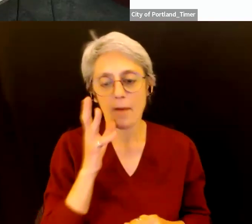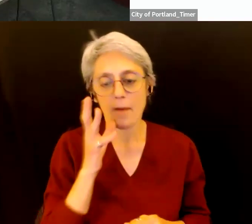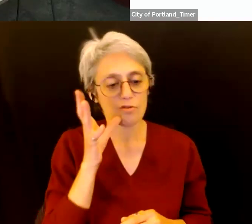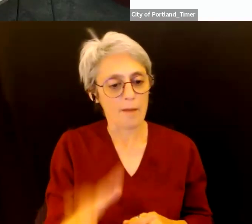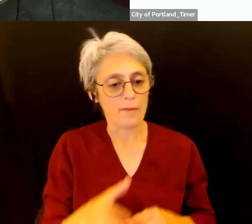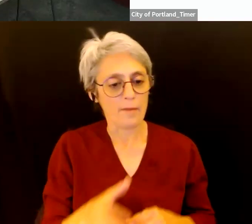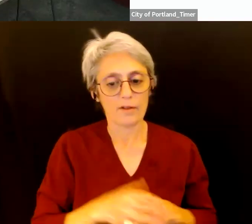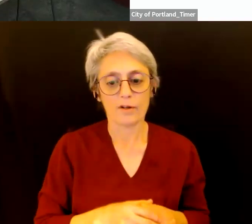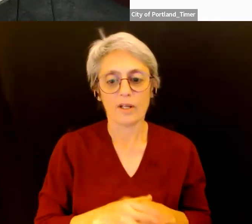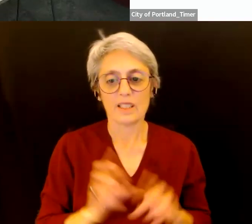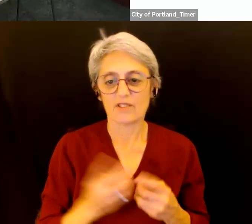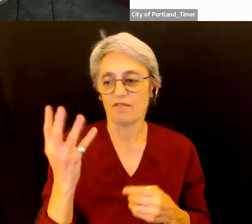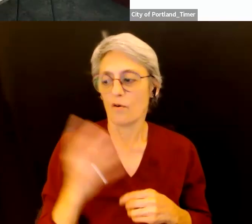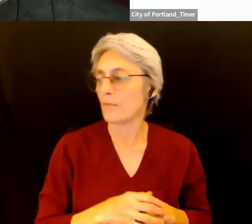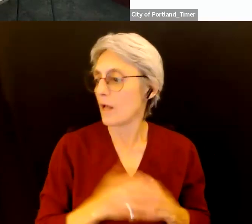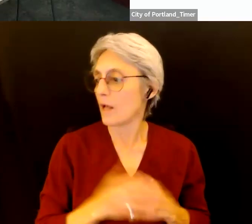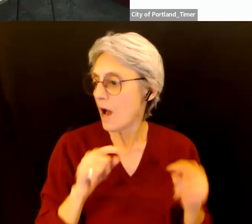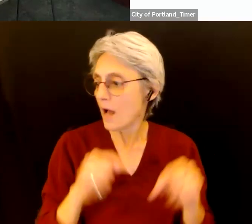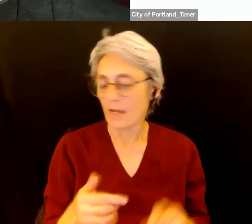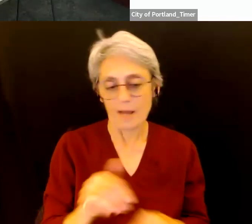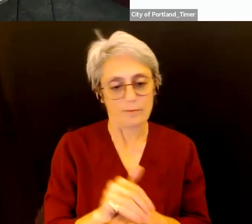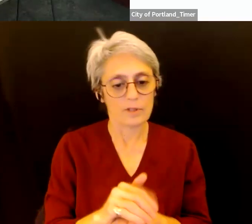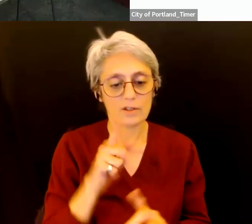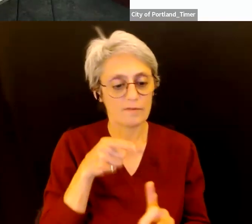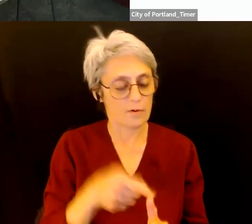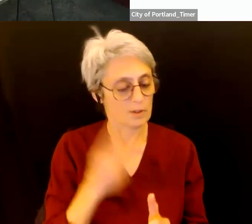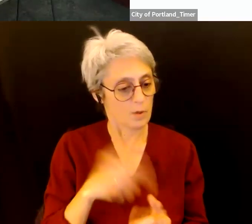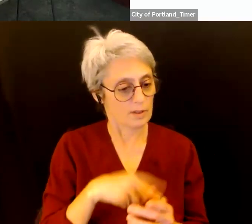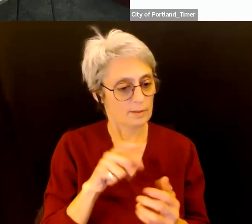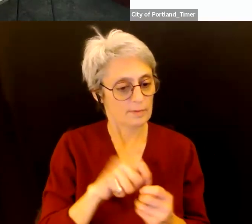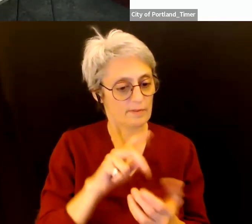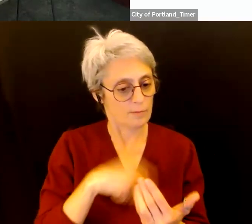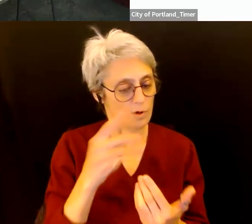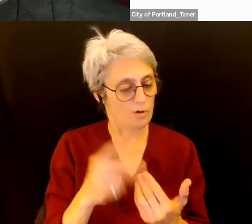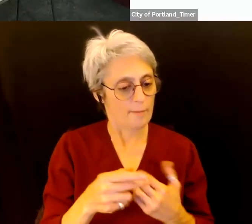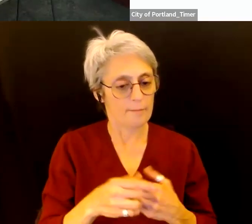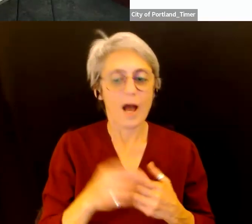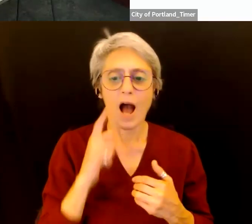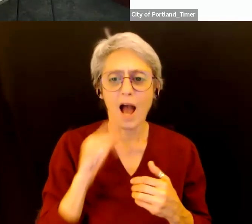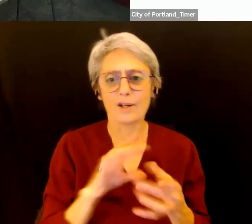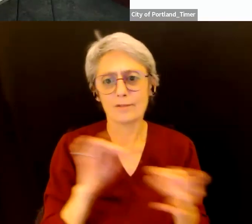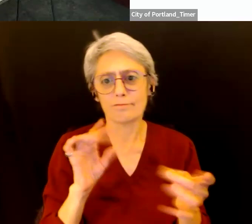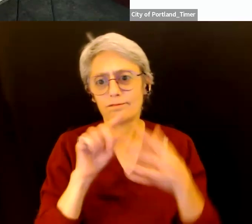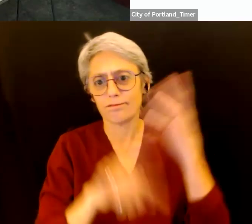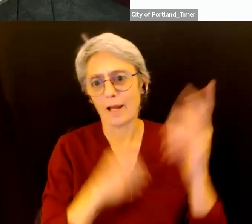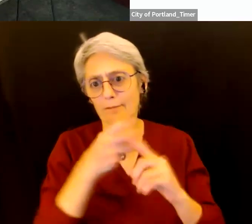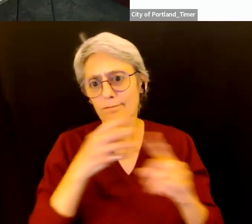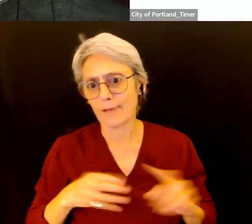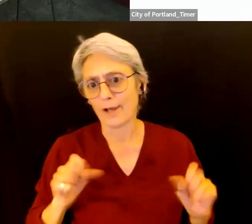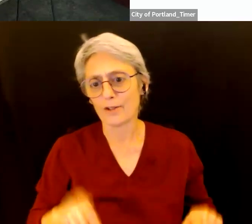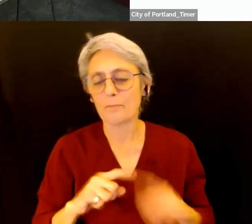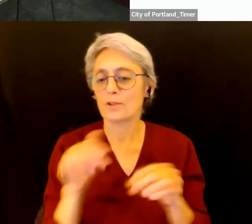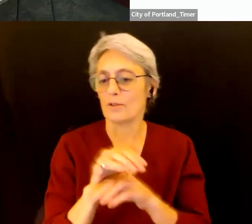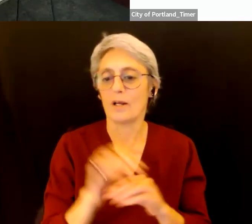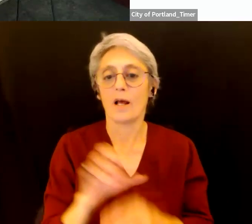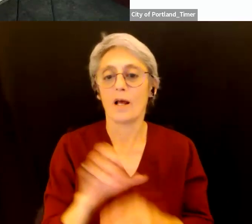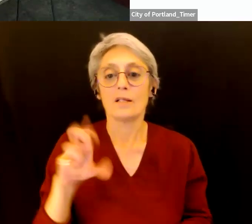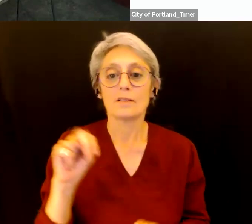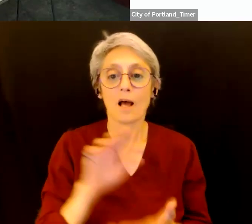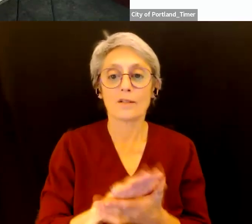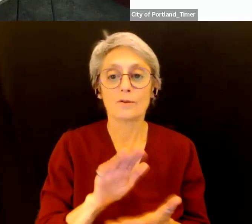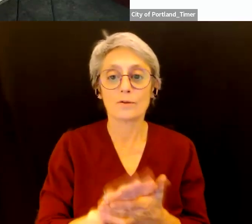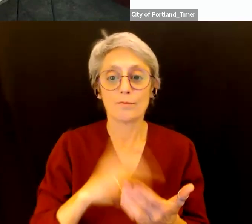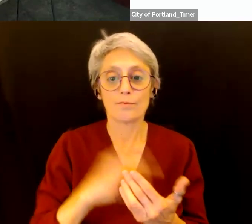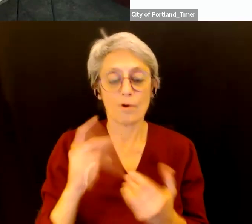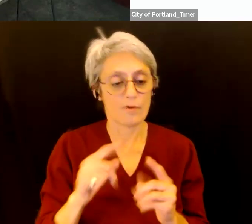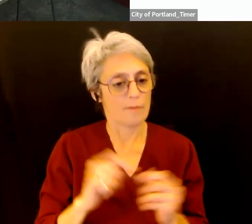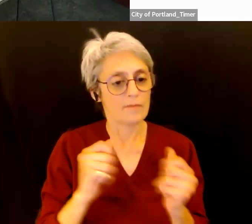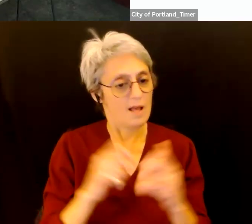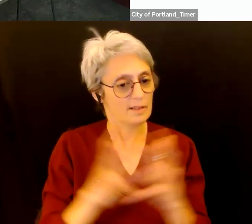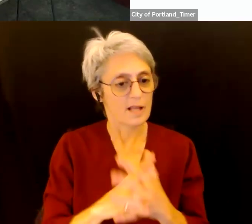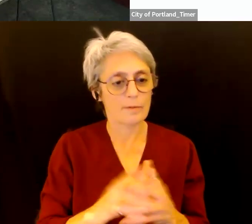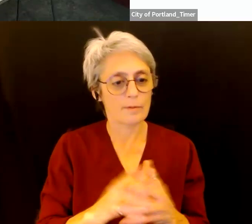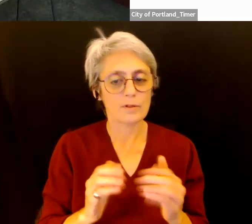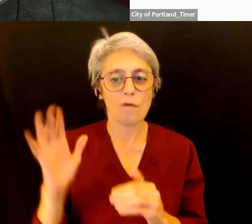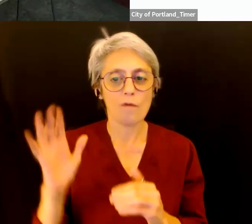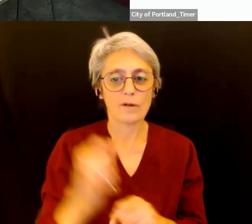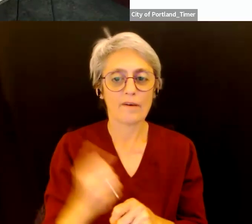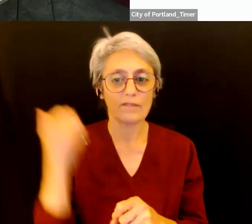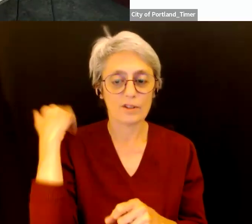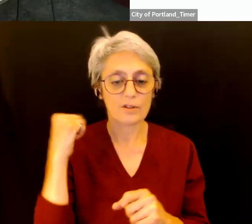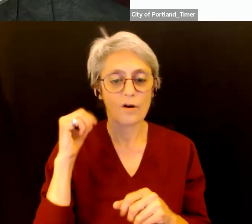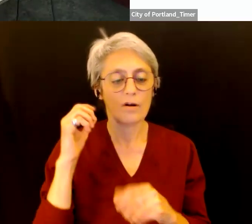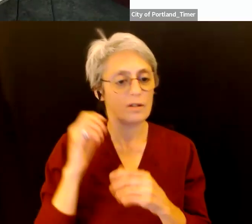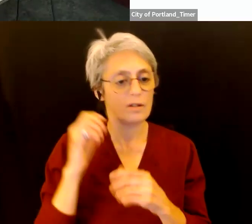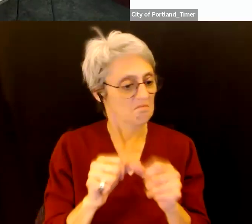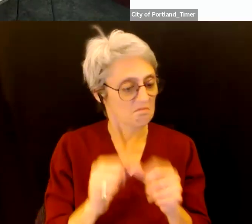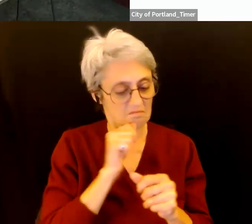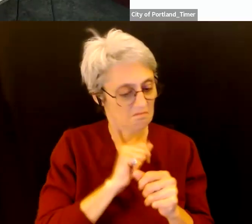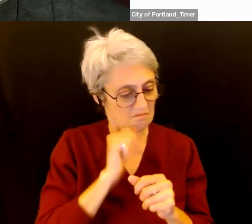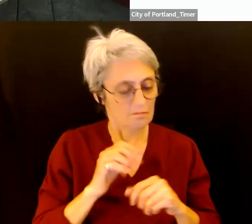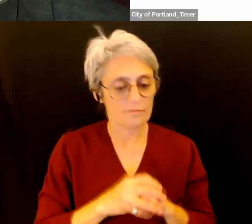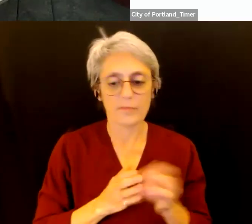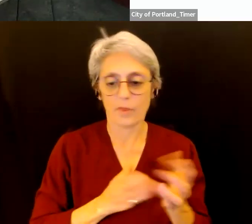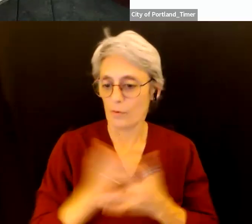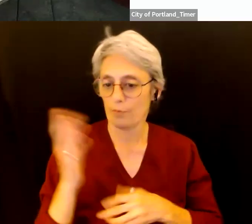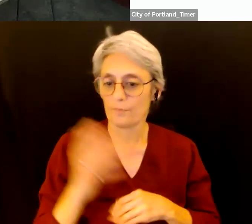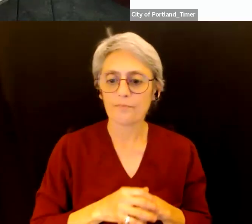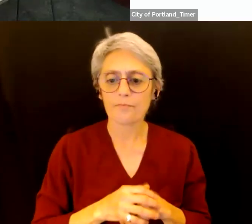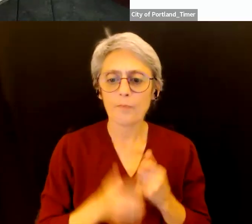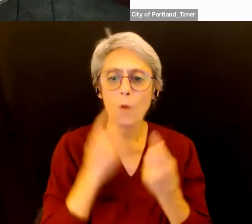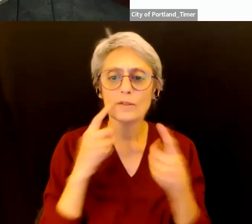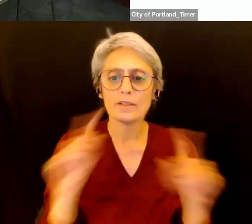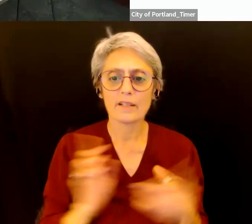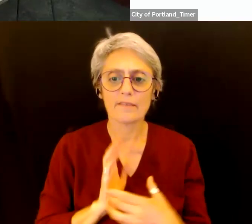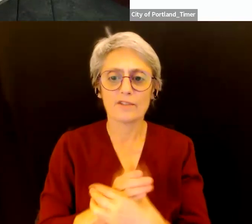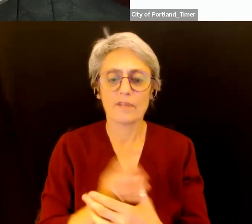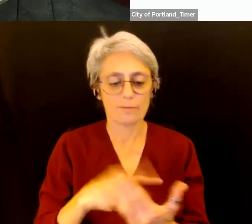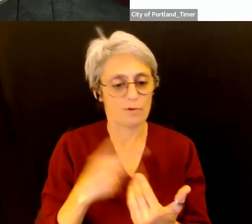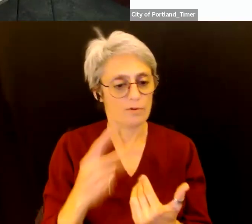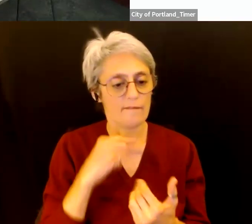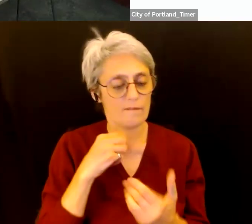I'm here tonight to focus on one specific program because you know I could say a lot about a lot of things, but tonight The sun school program was established over 25 years ago. It stood the test of time. It is the most effective intervention program for kids and their adolescents